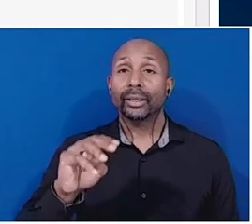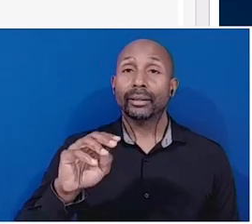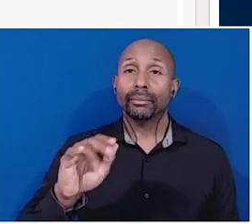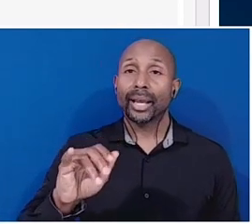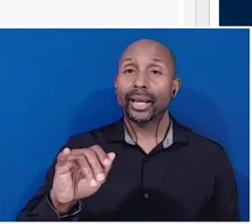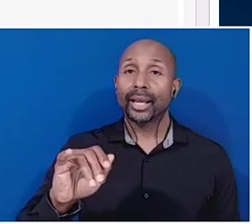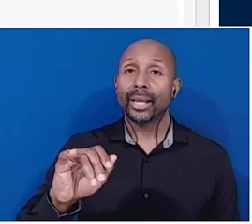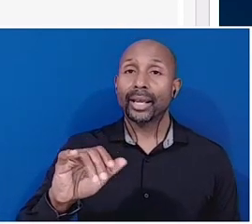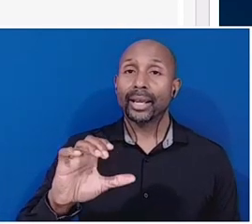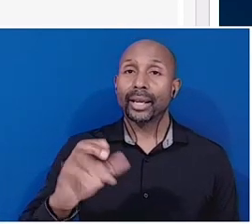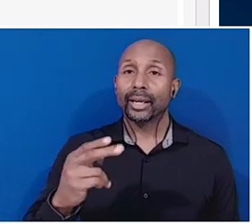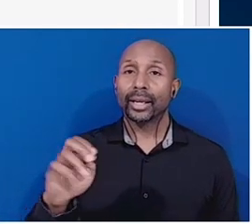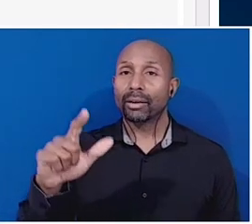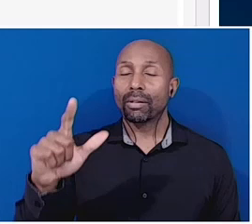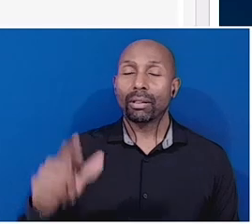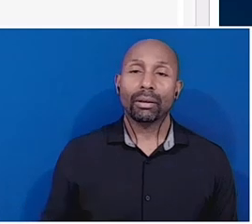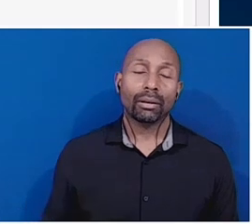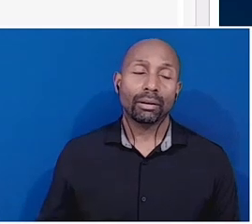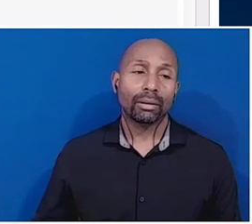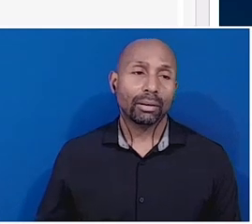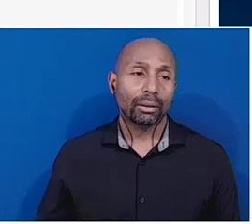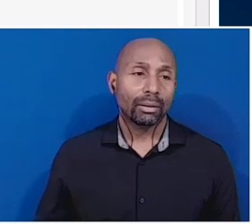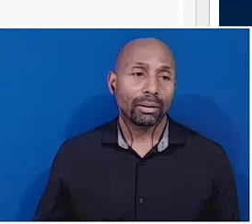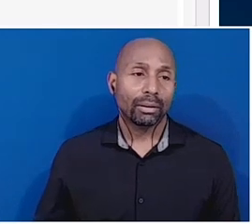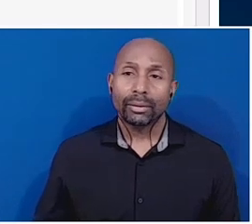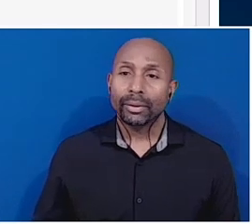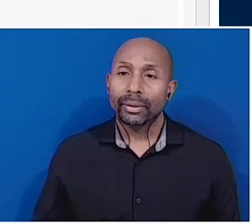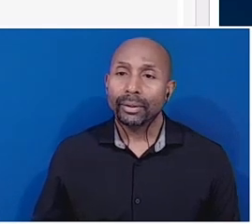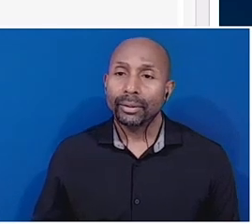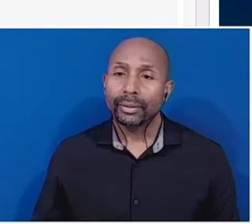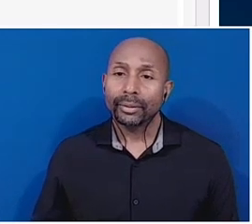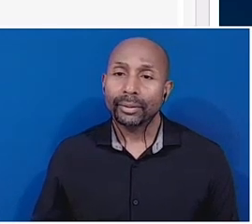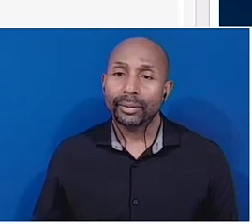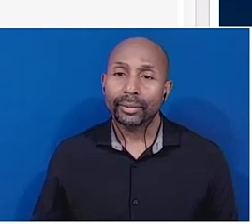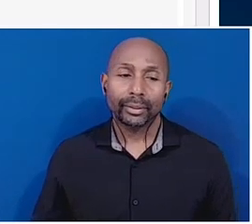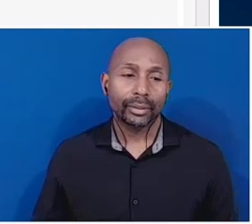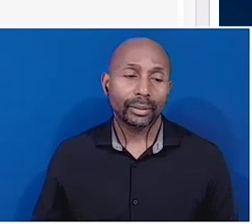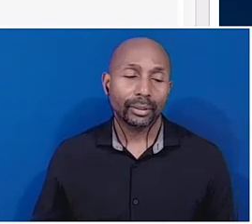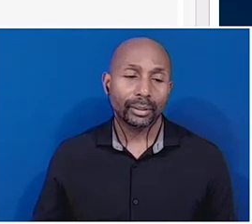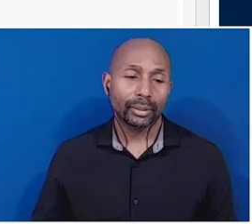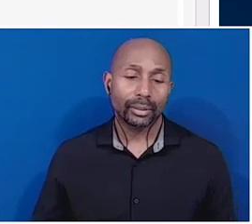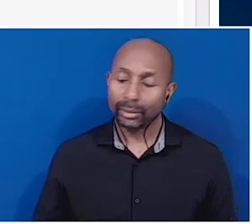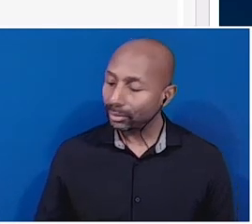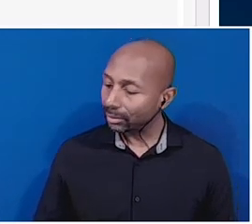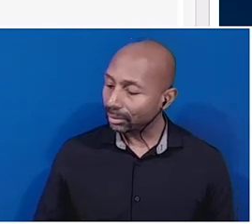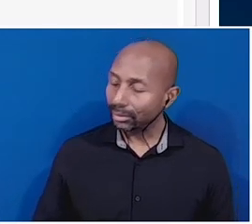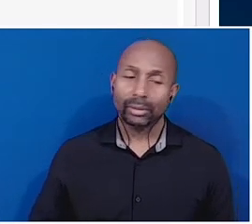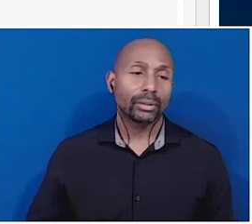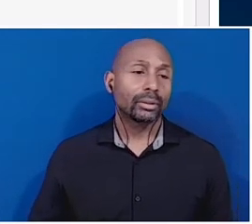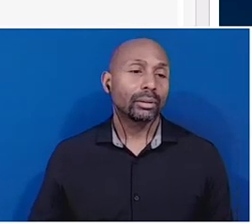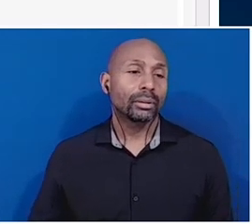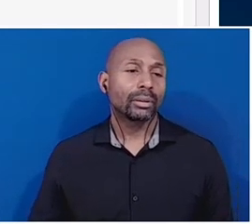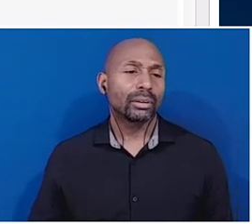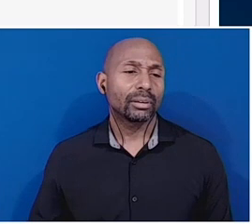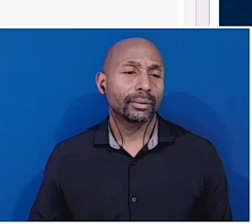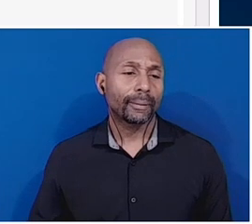So the- as far as two-year institutions go that are sort of built for transfer or at